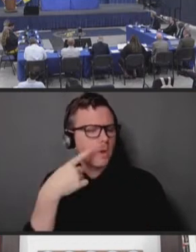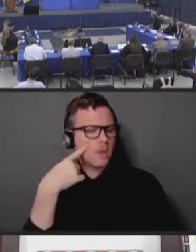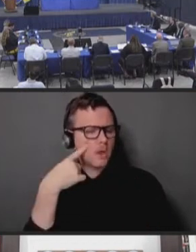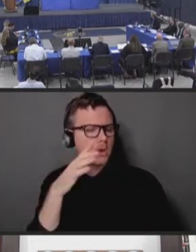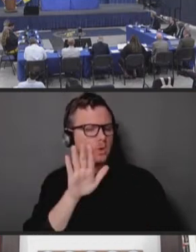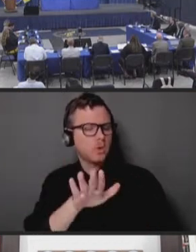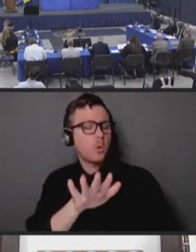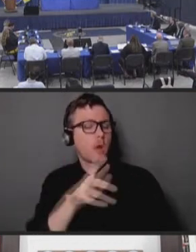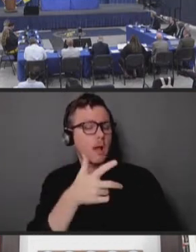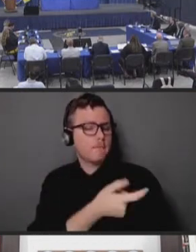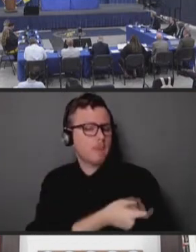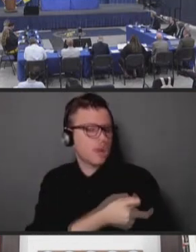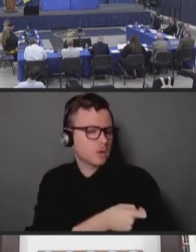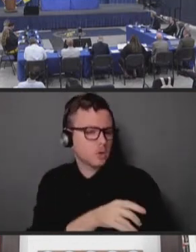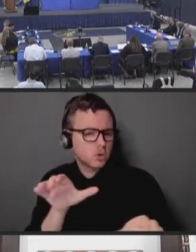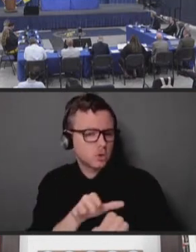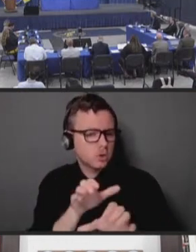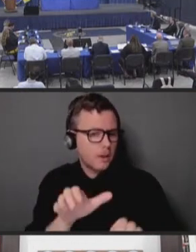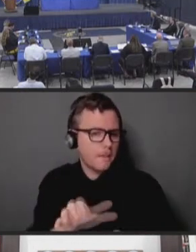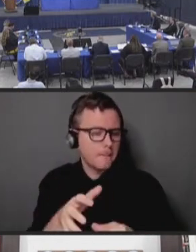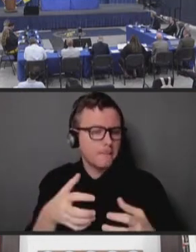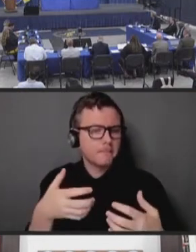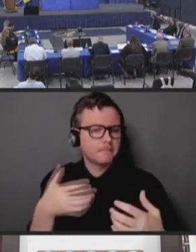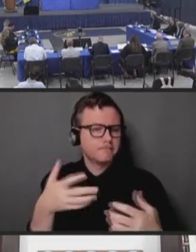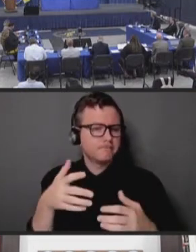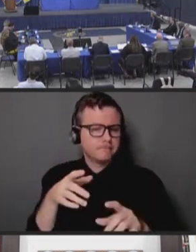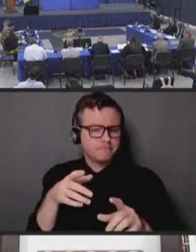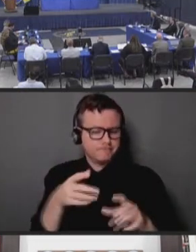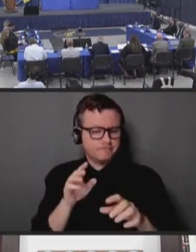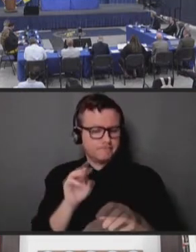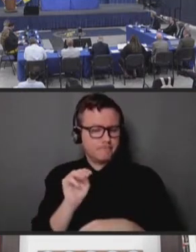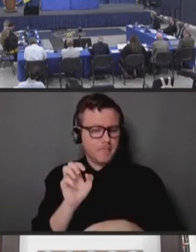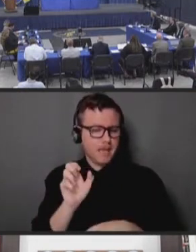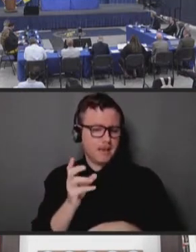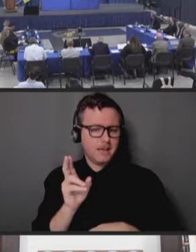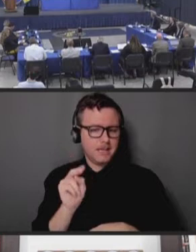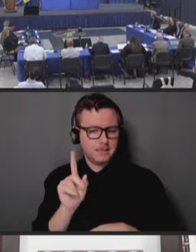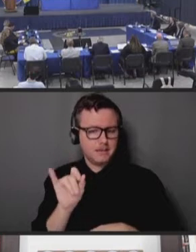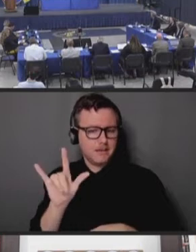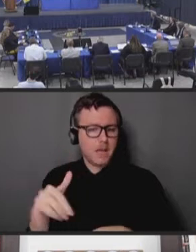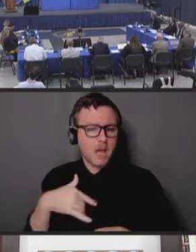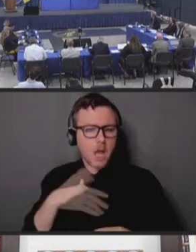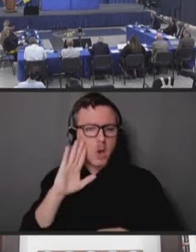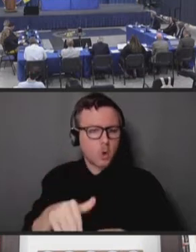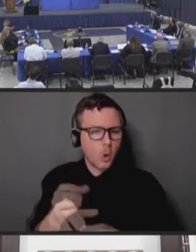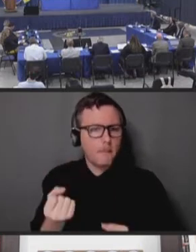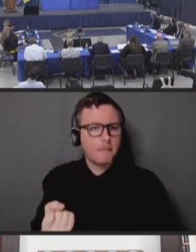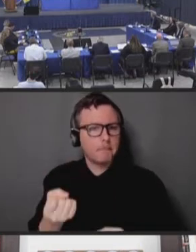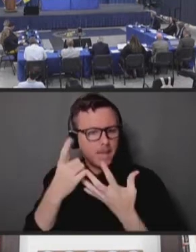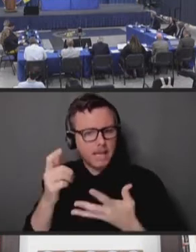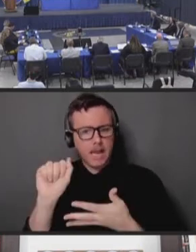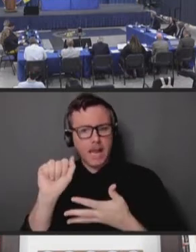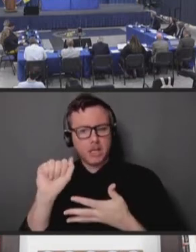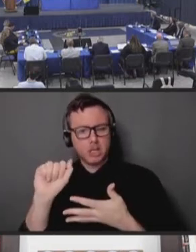is doing mechanistically in terms of -- I know, it's a lot of different antigens and it's trying to get antibodies and T cells.